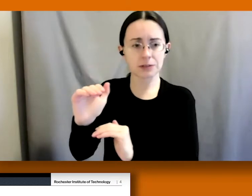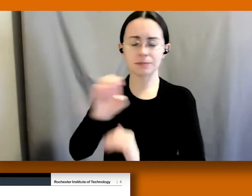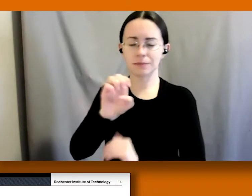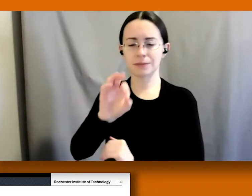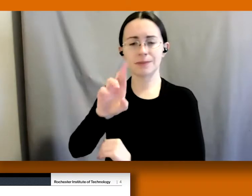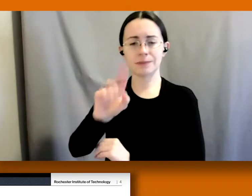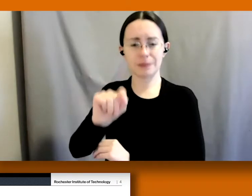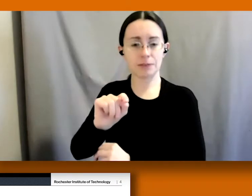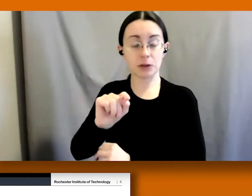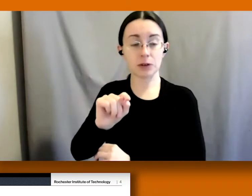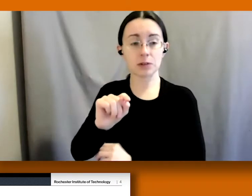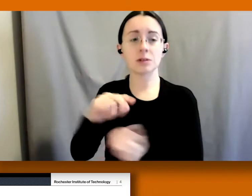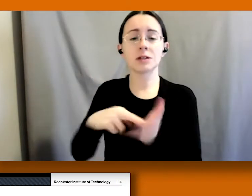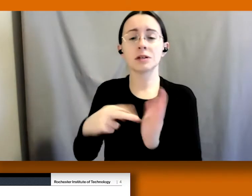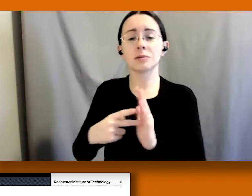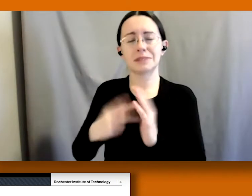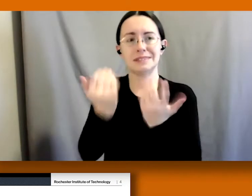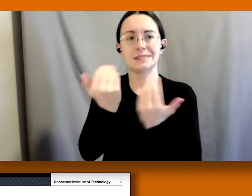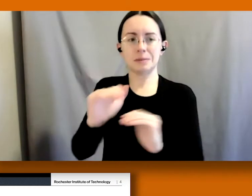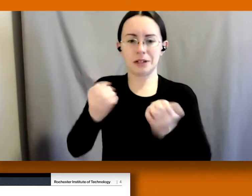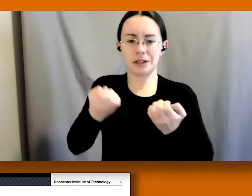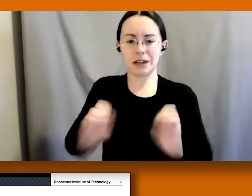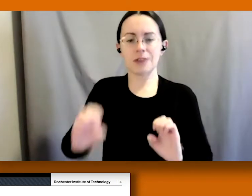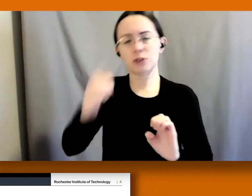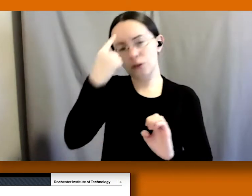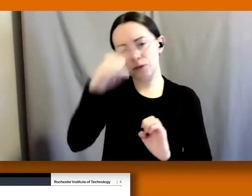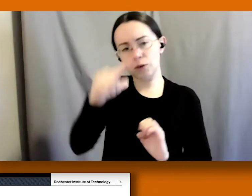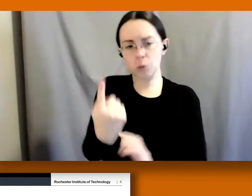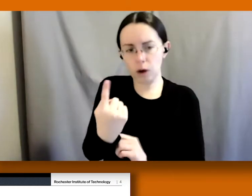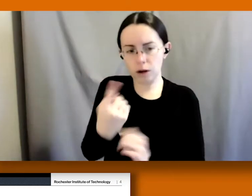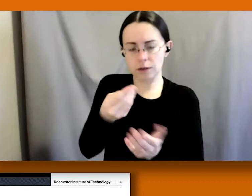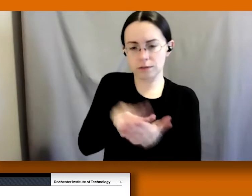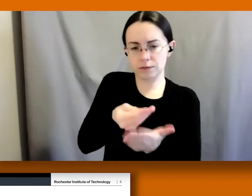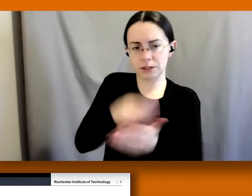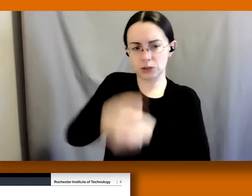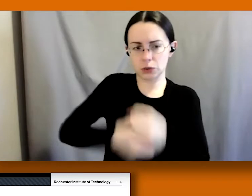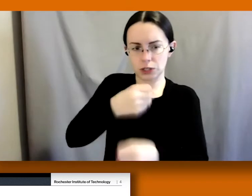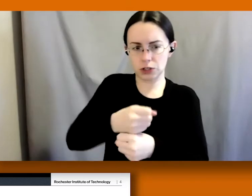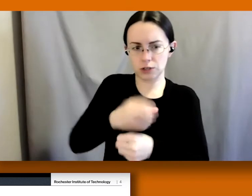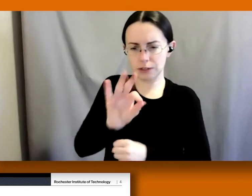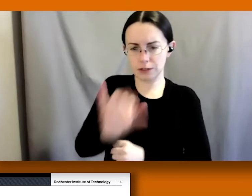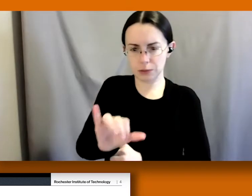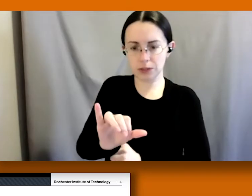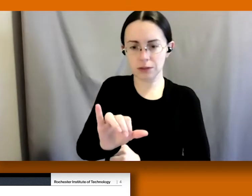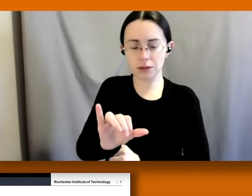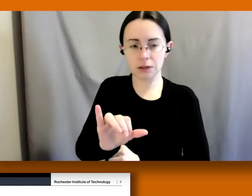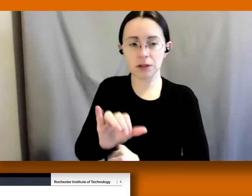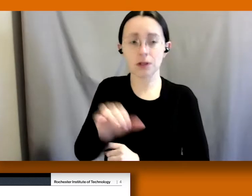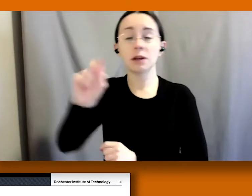NSF is an example of this one. They only allow two months per year,